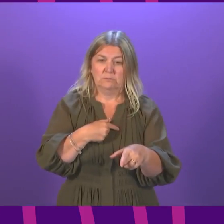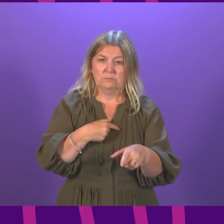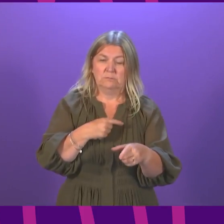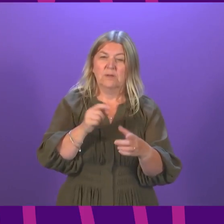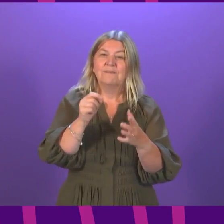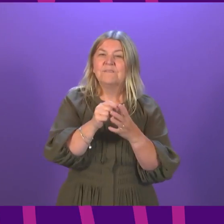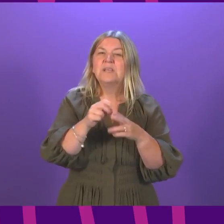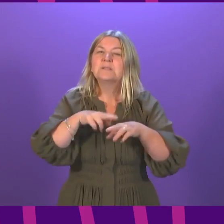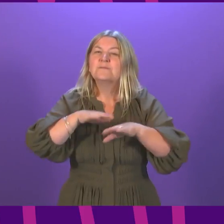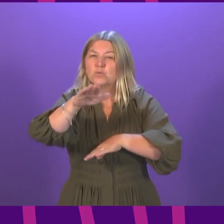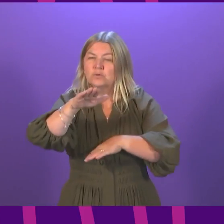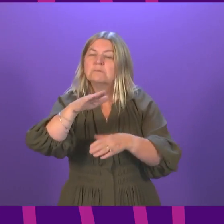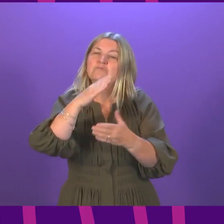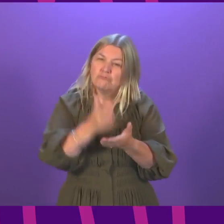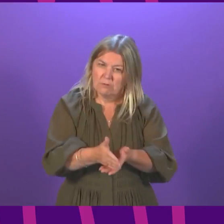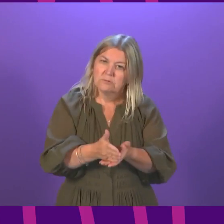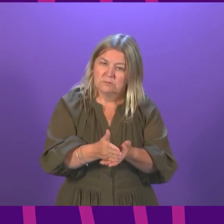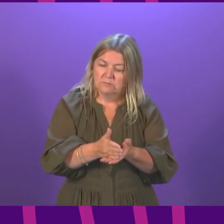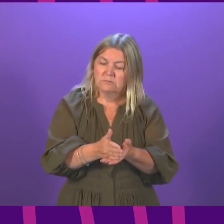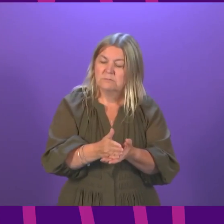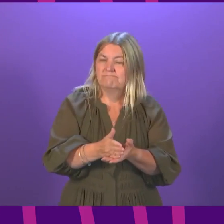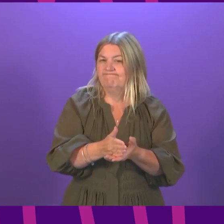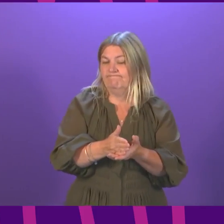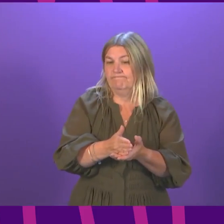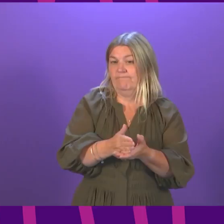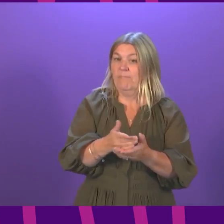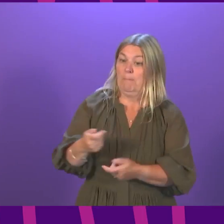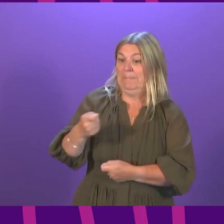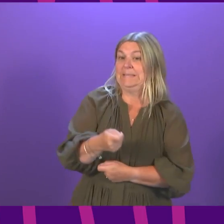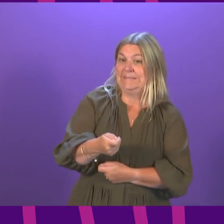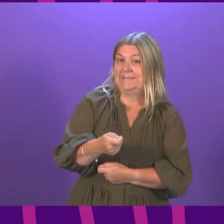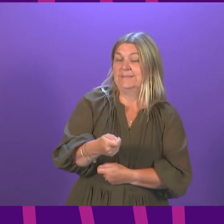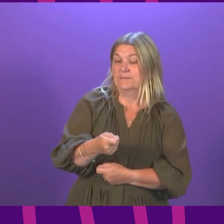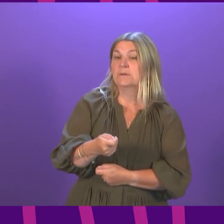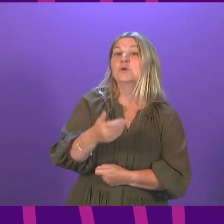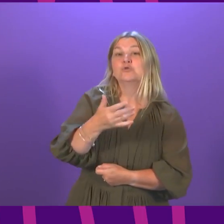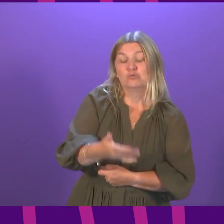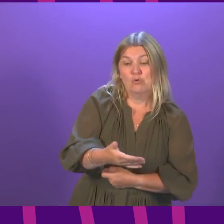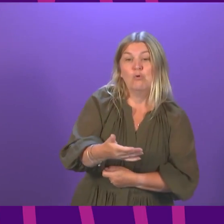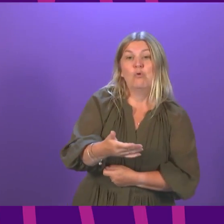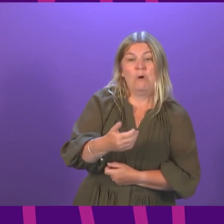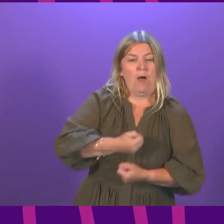Futures has been successful in bidding for additional resource from our recovery fund.